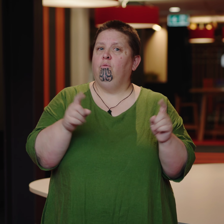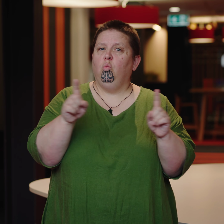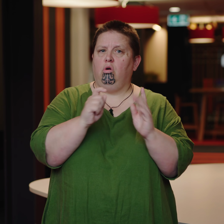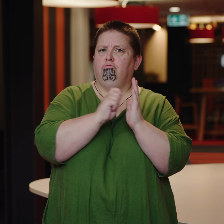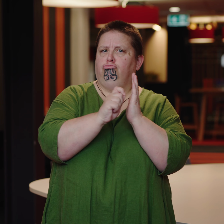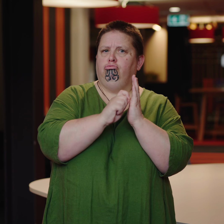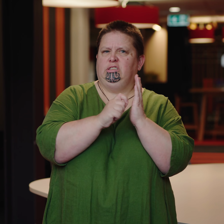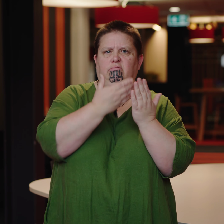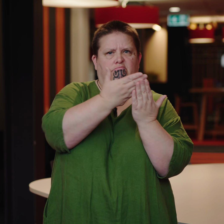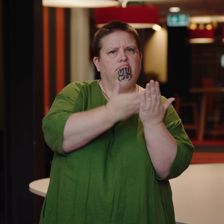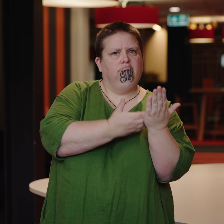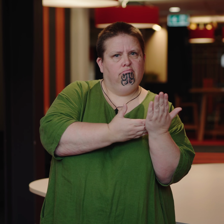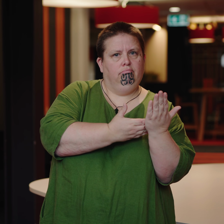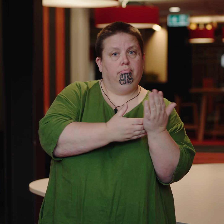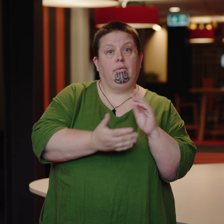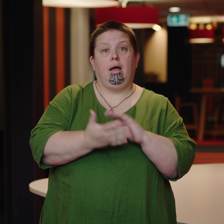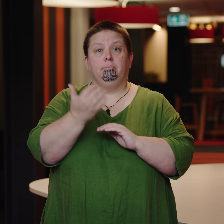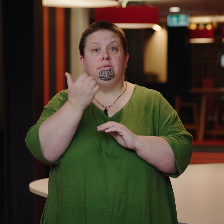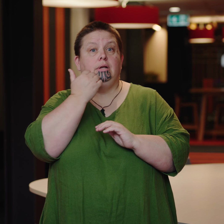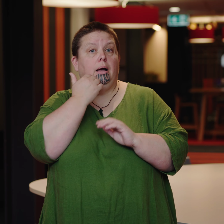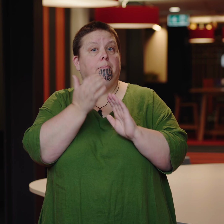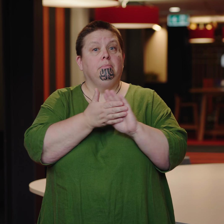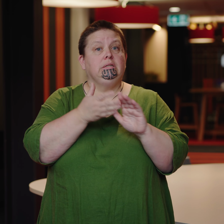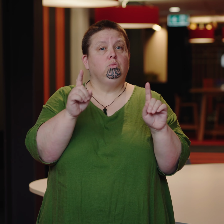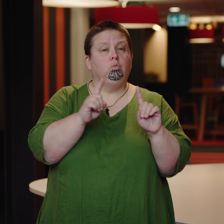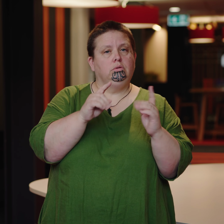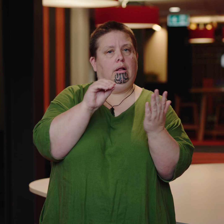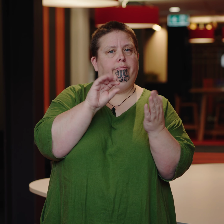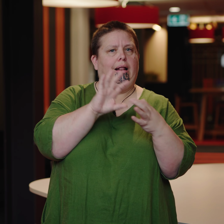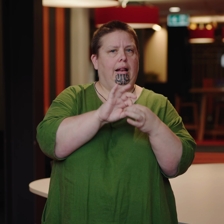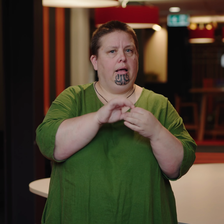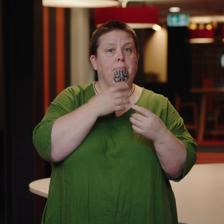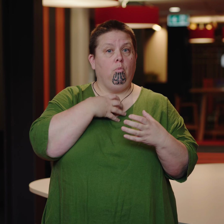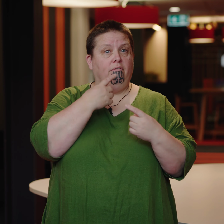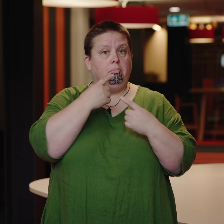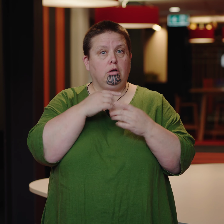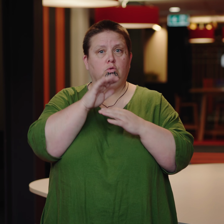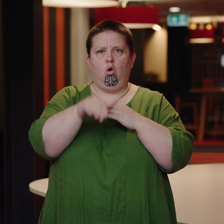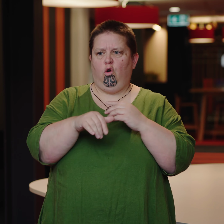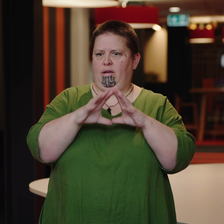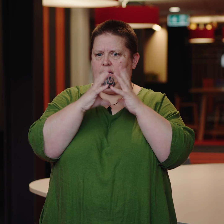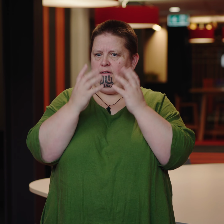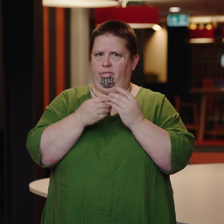There is also a written version of this update, which has links to more information for all the things we cover.